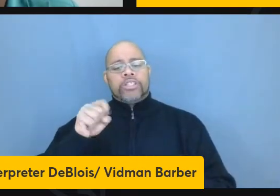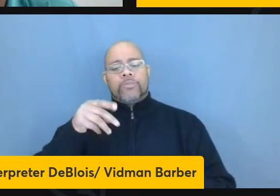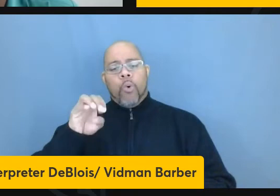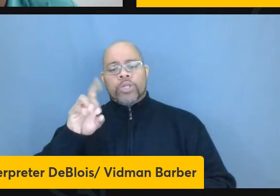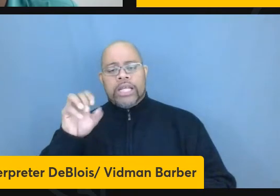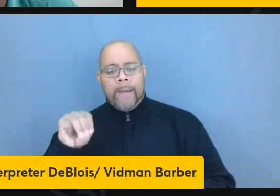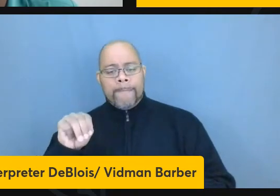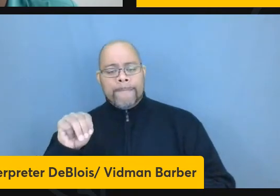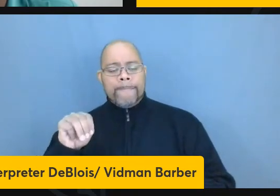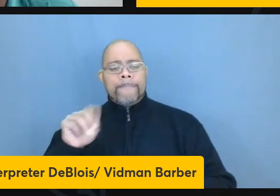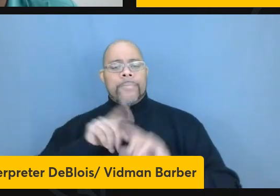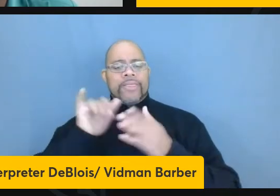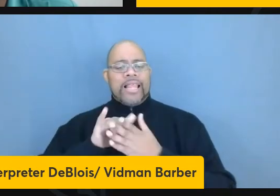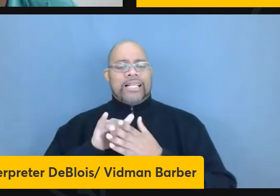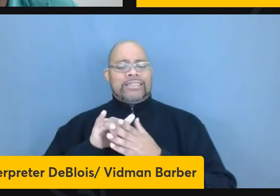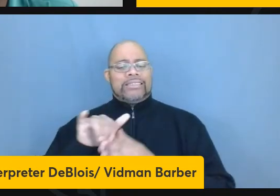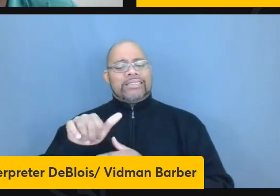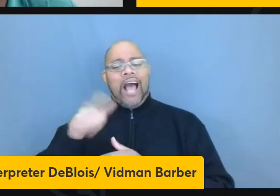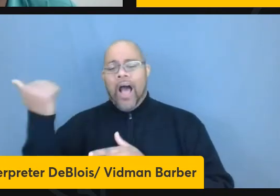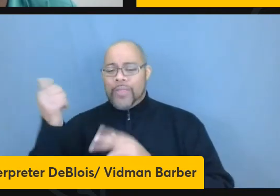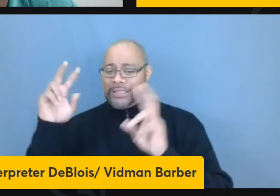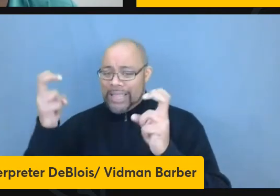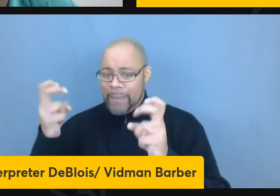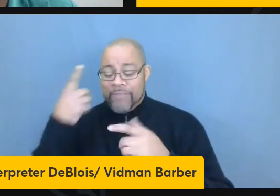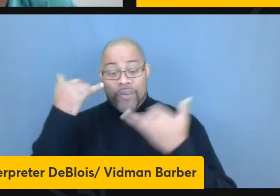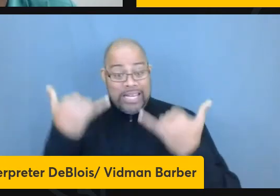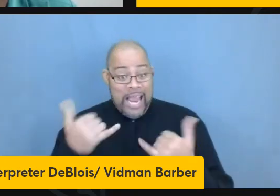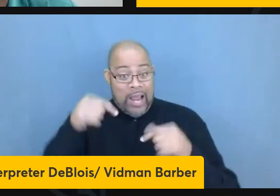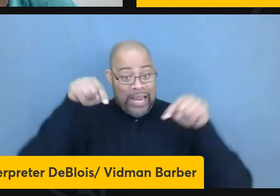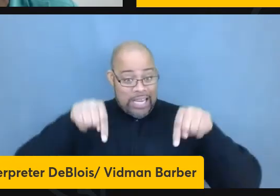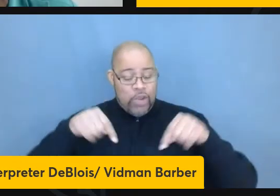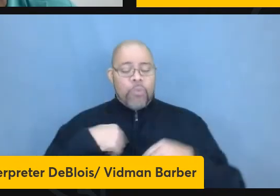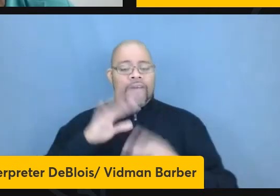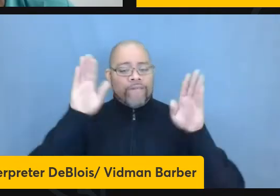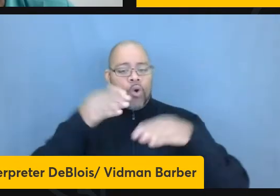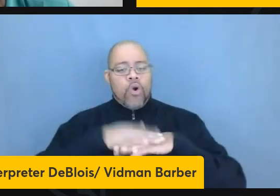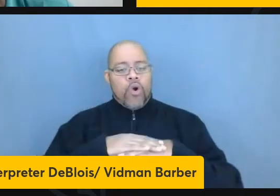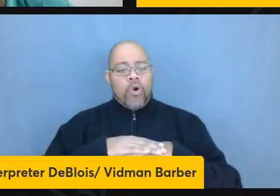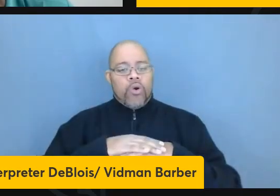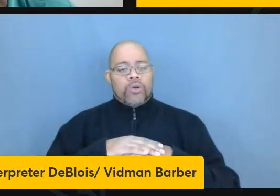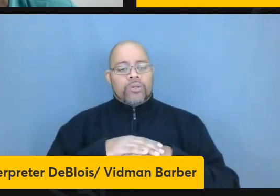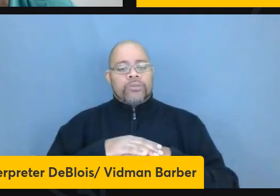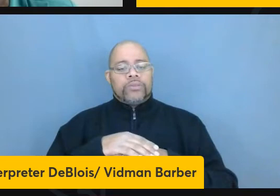But that's a story for another day. For here, we've just focused on Plasmodium falciparum.